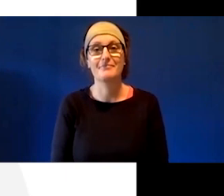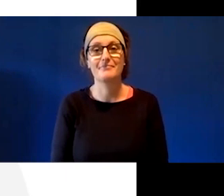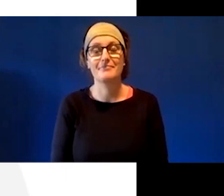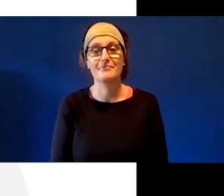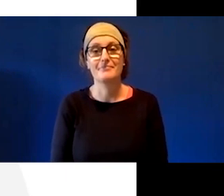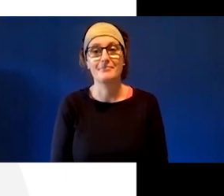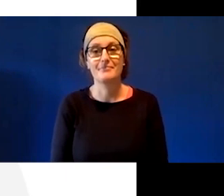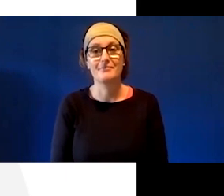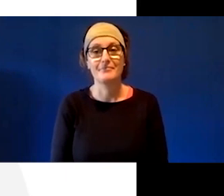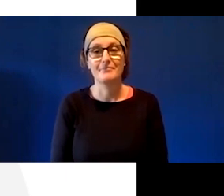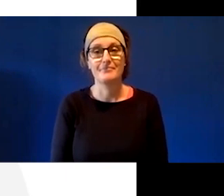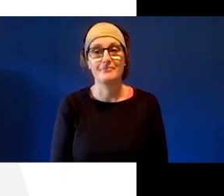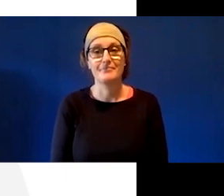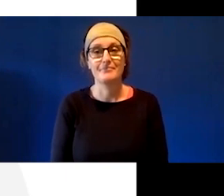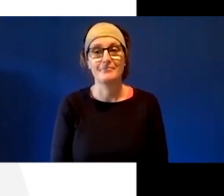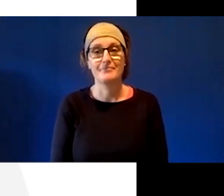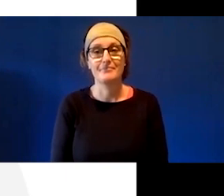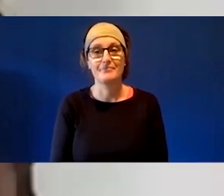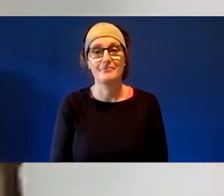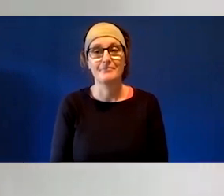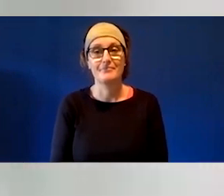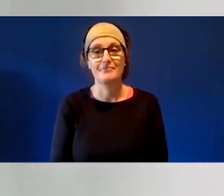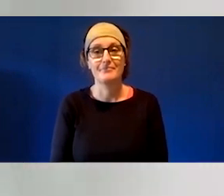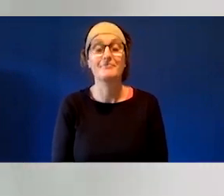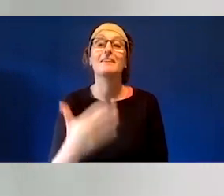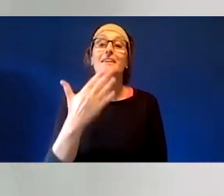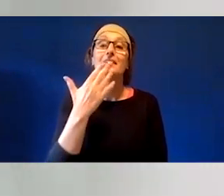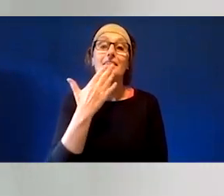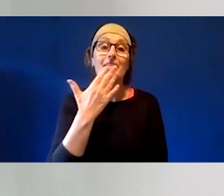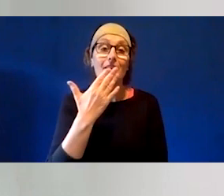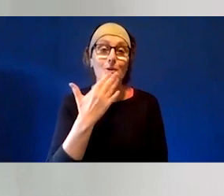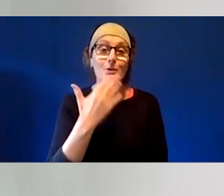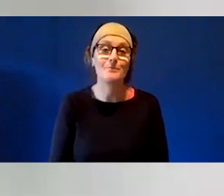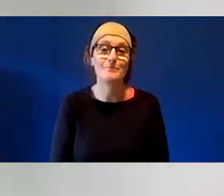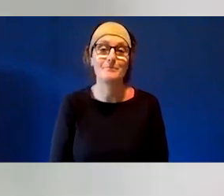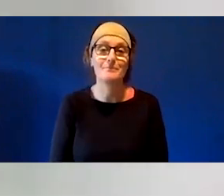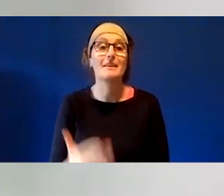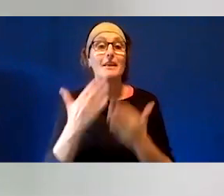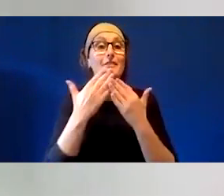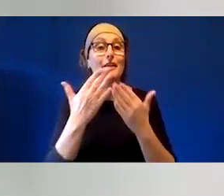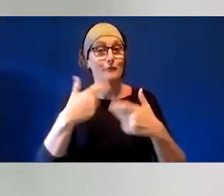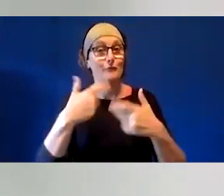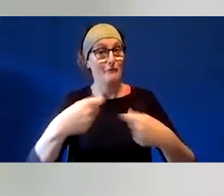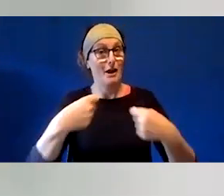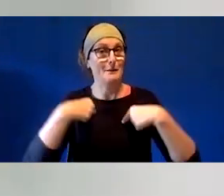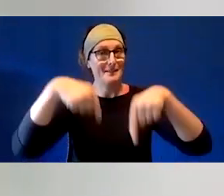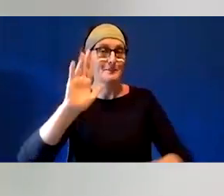Thanks, Kevin. Thank you for having me. And for everyone joining me today.